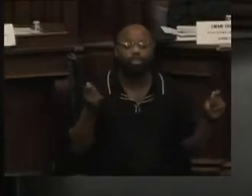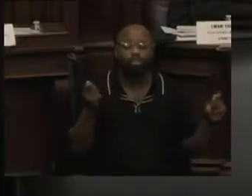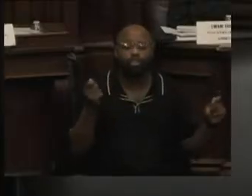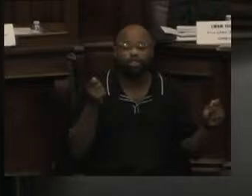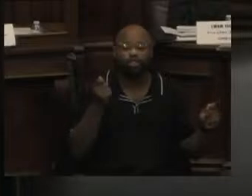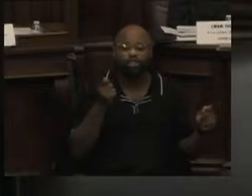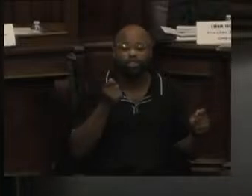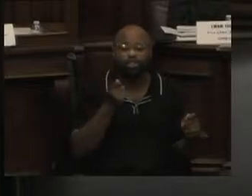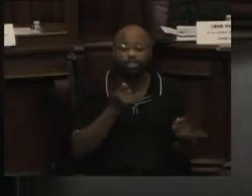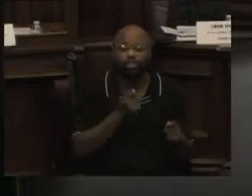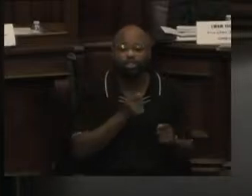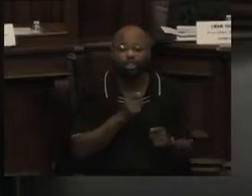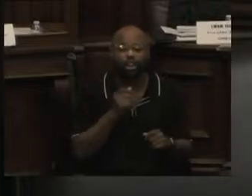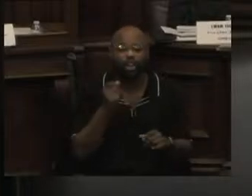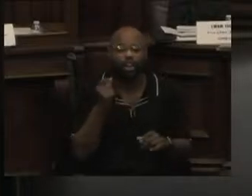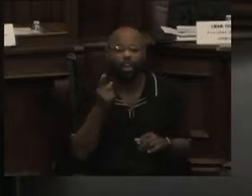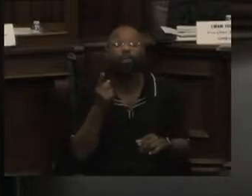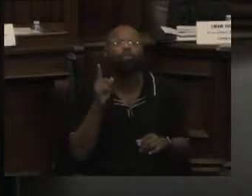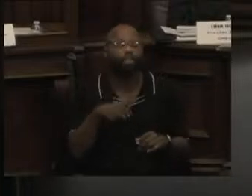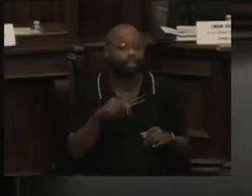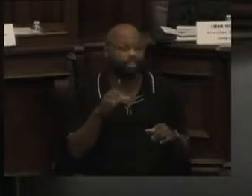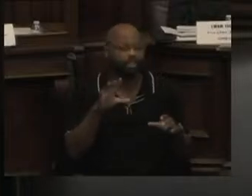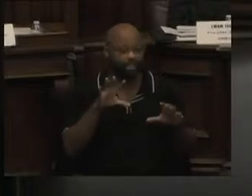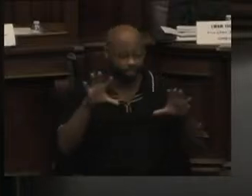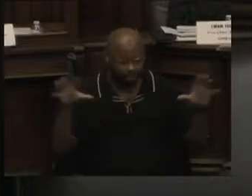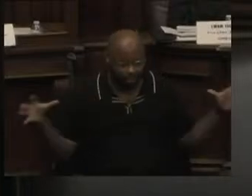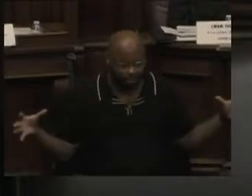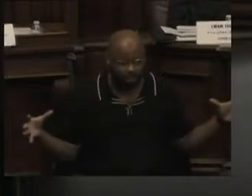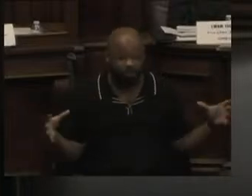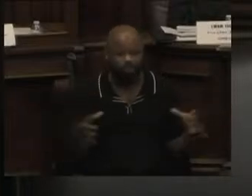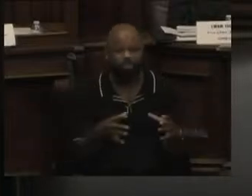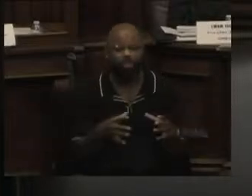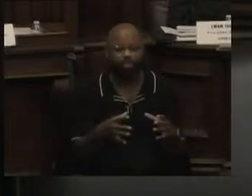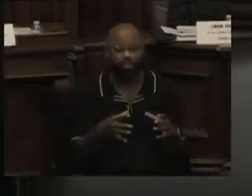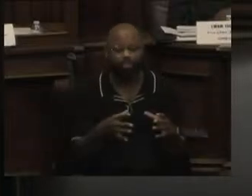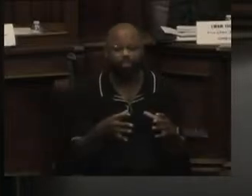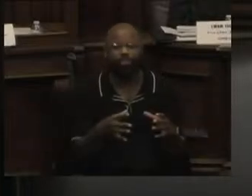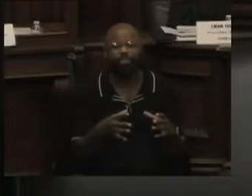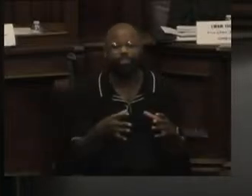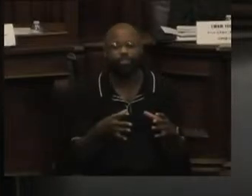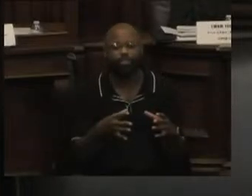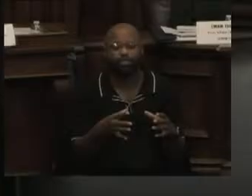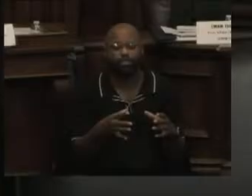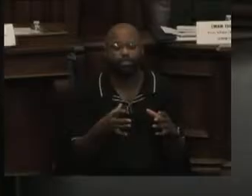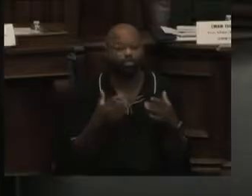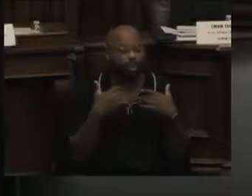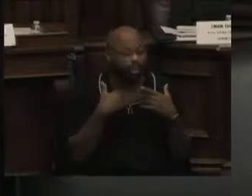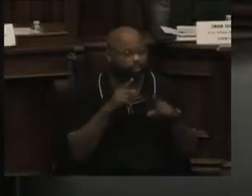brown people. It's changing.